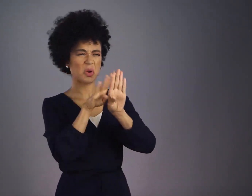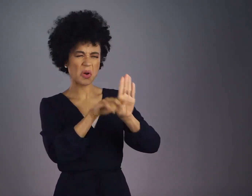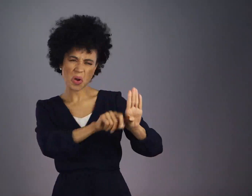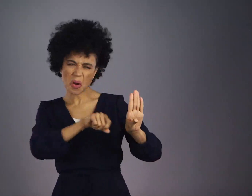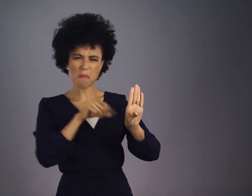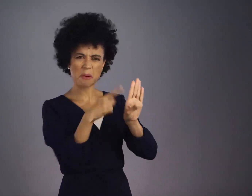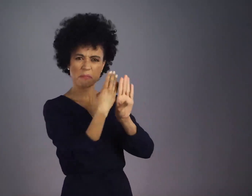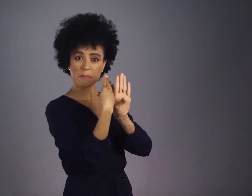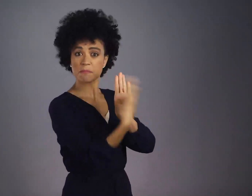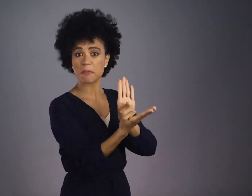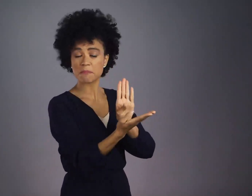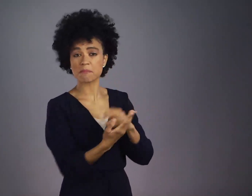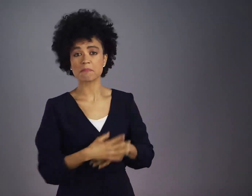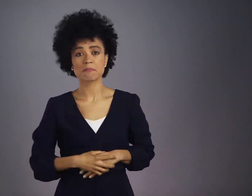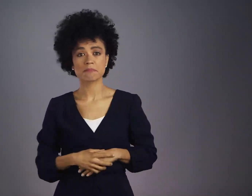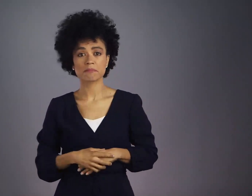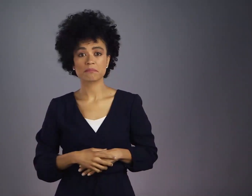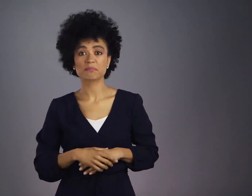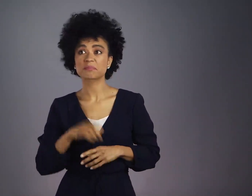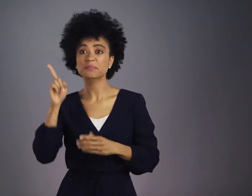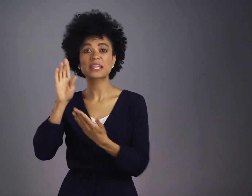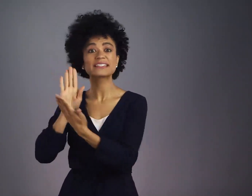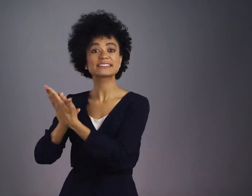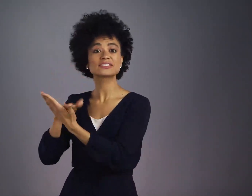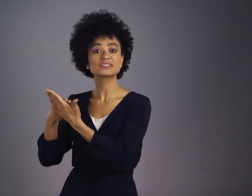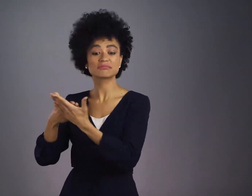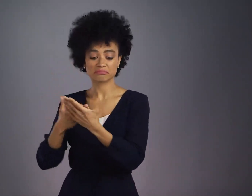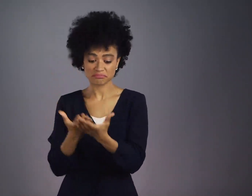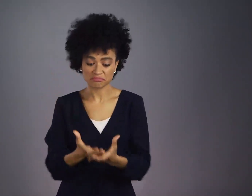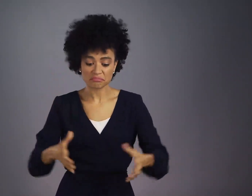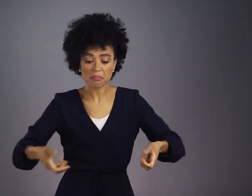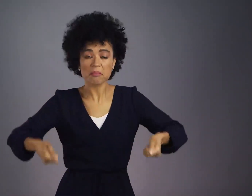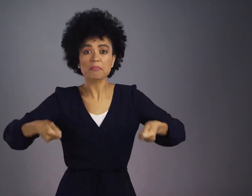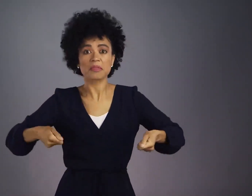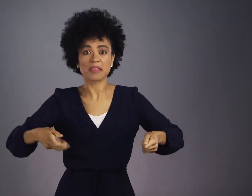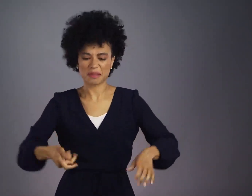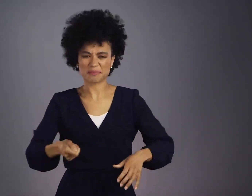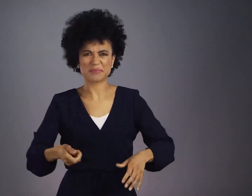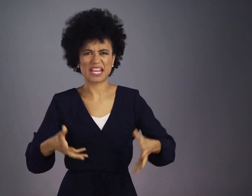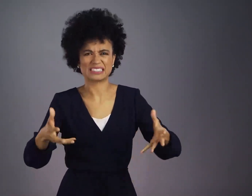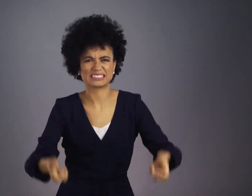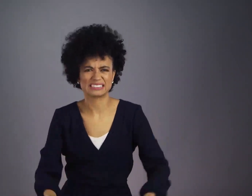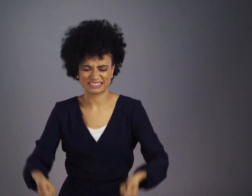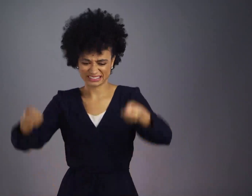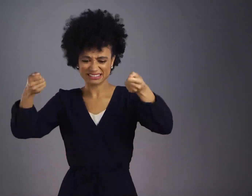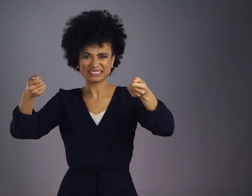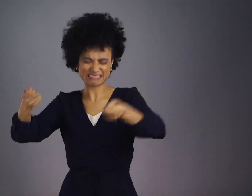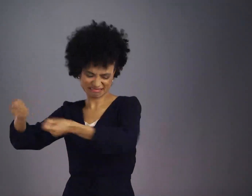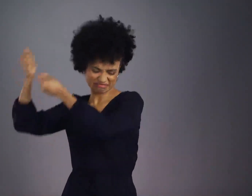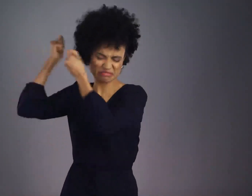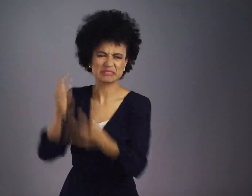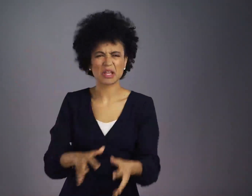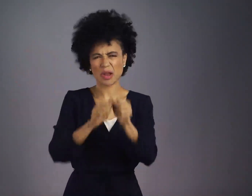They struck the children, kicked out door panels, smashed treasured crockery,